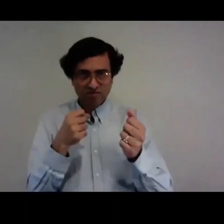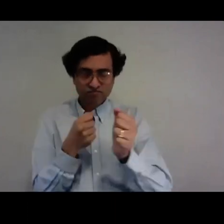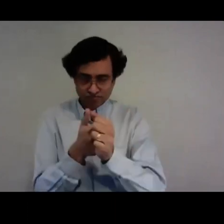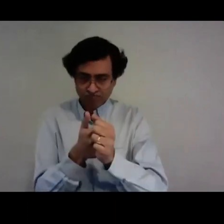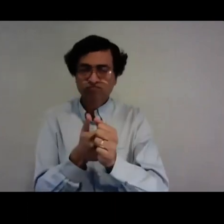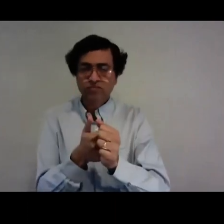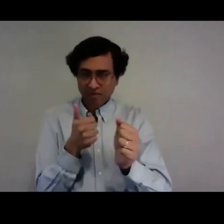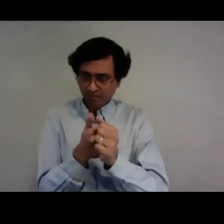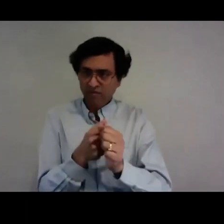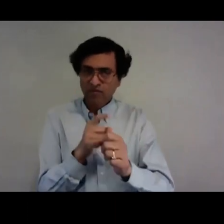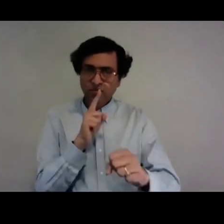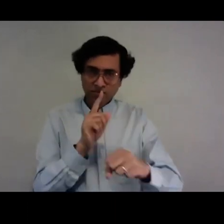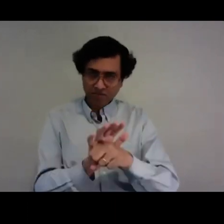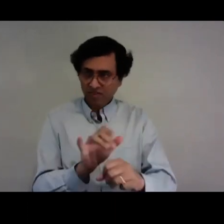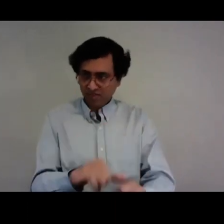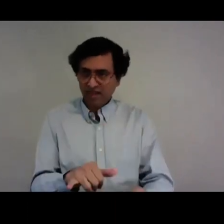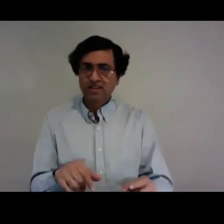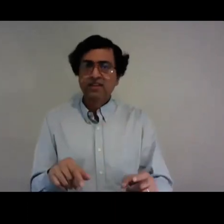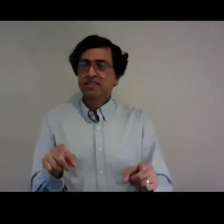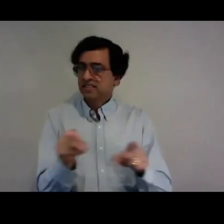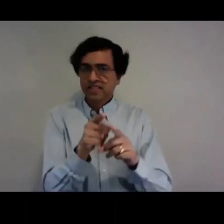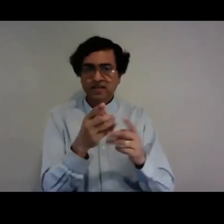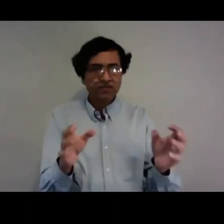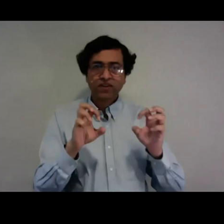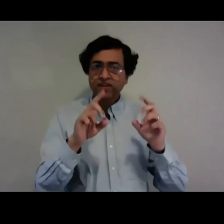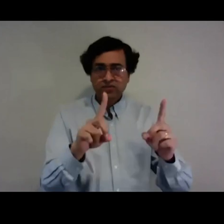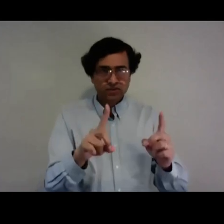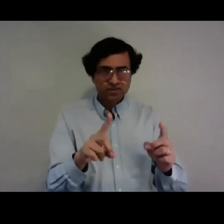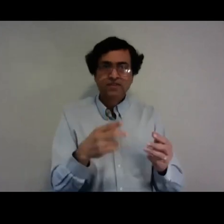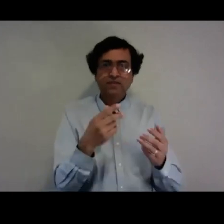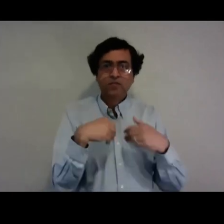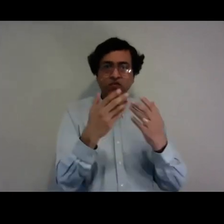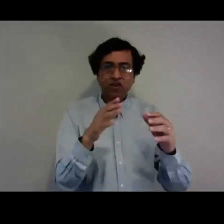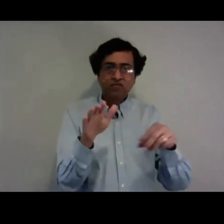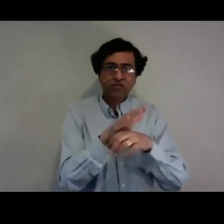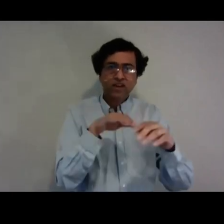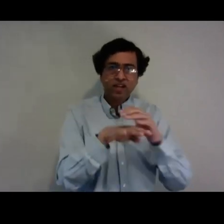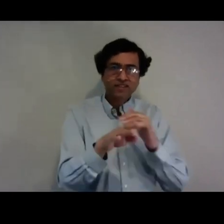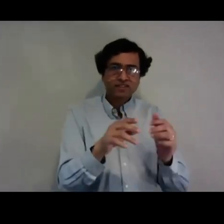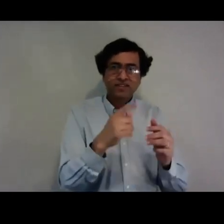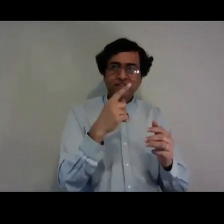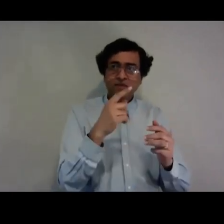to present signed version of that emergency information as well.